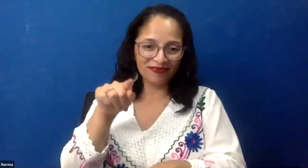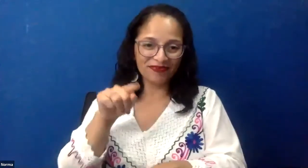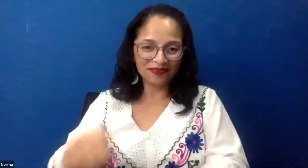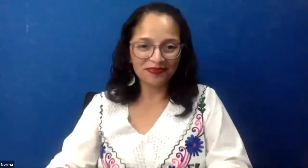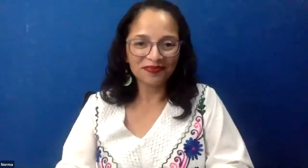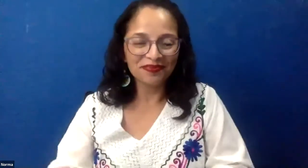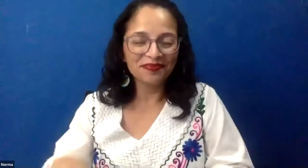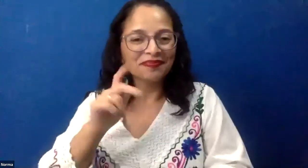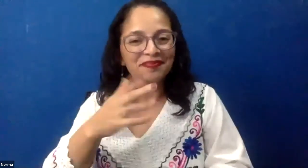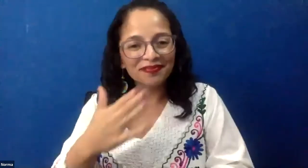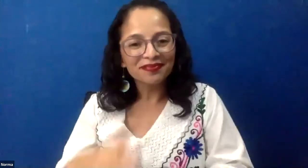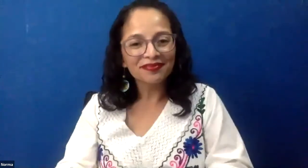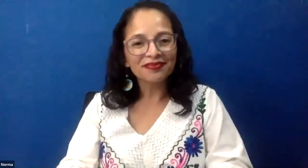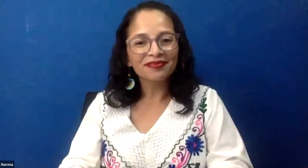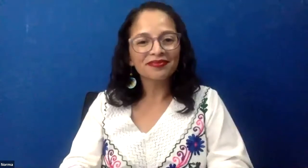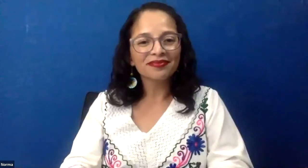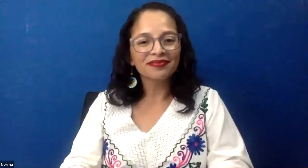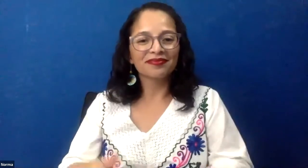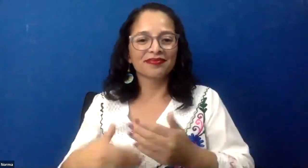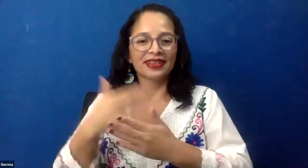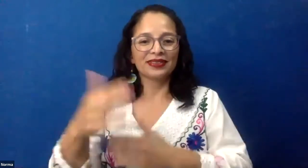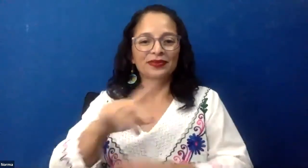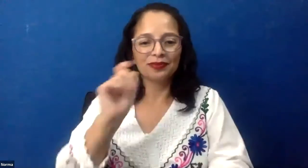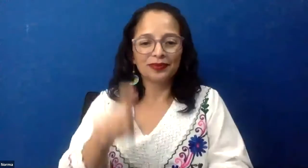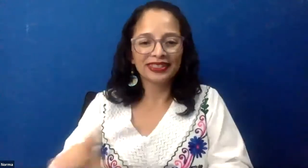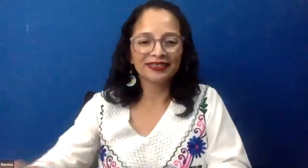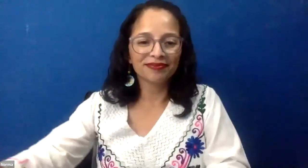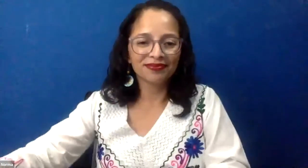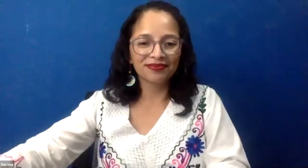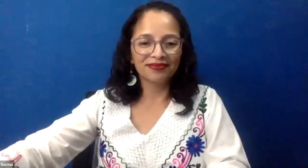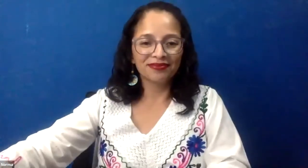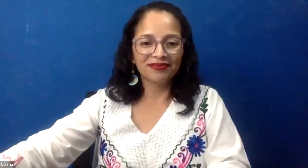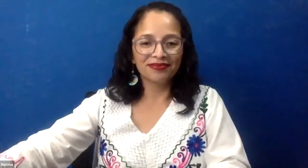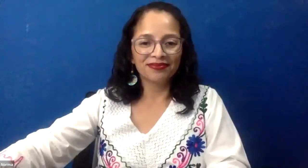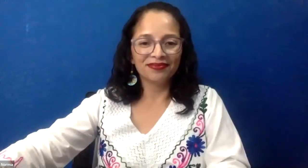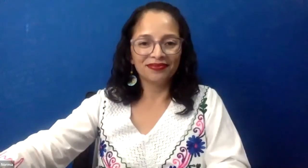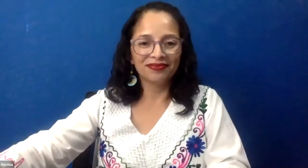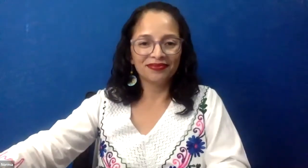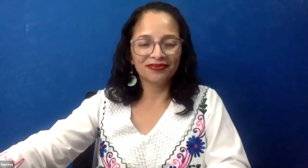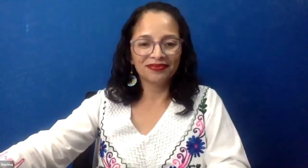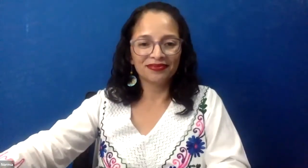That is the correct answer, the second one. Great. Thank you. Next question.